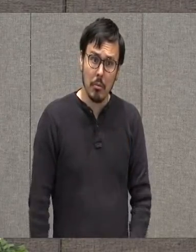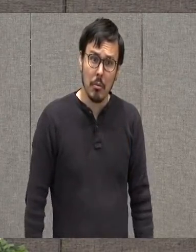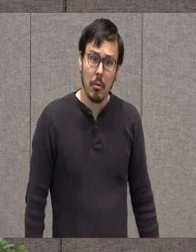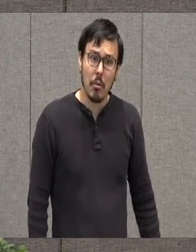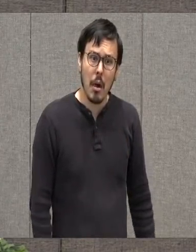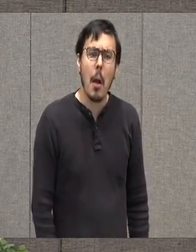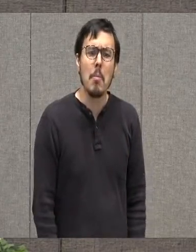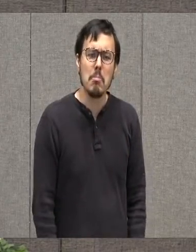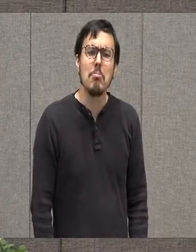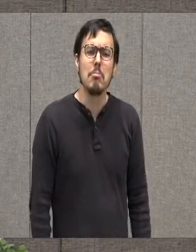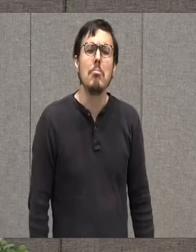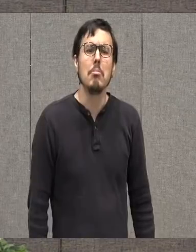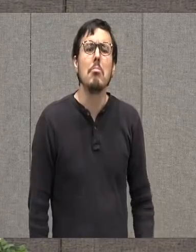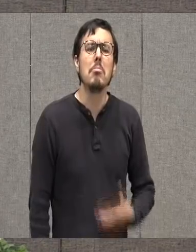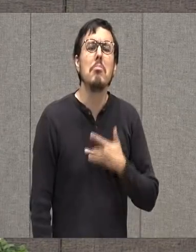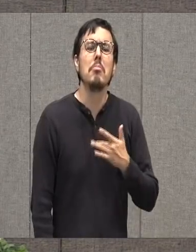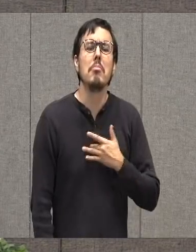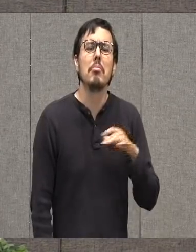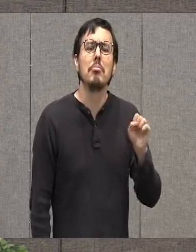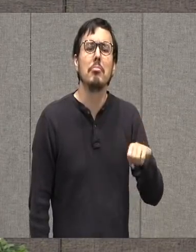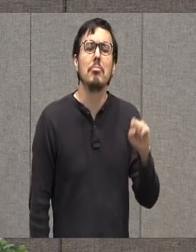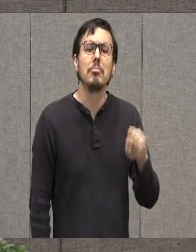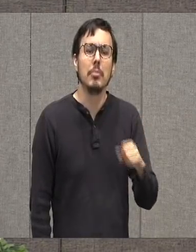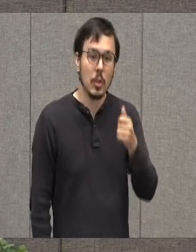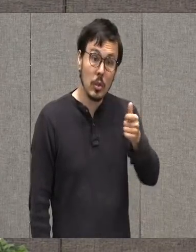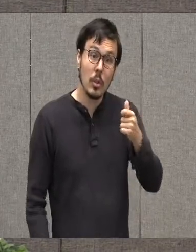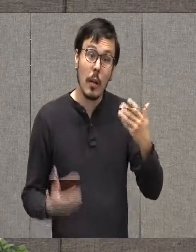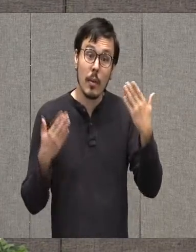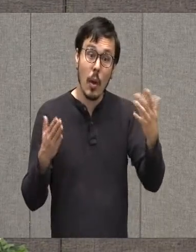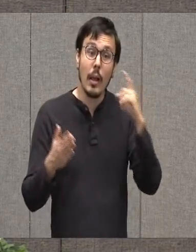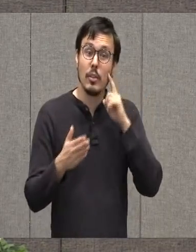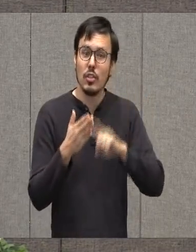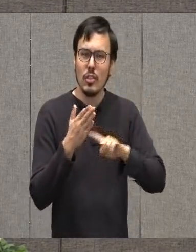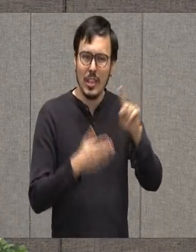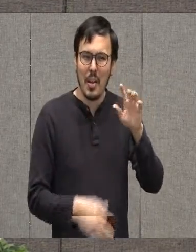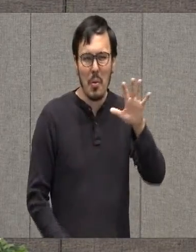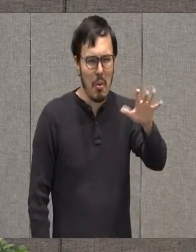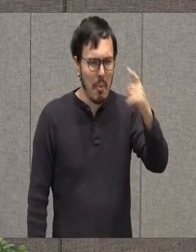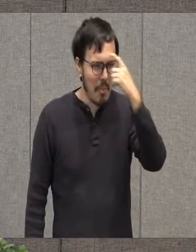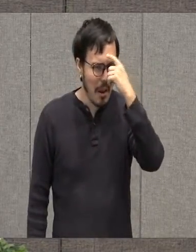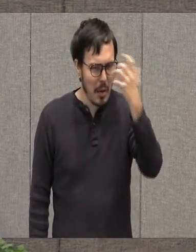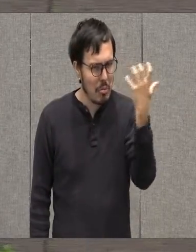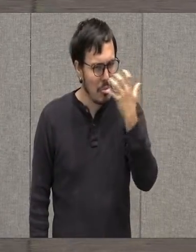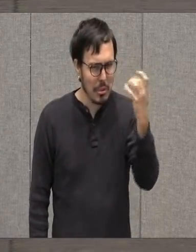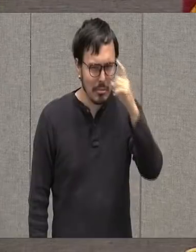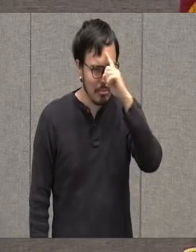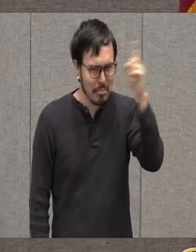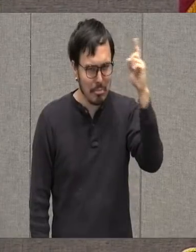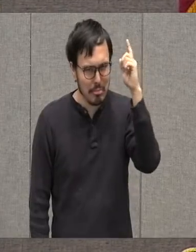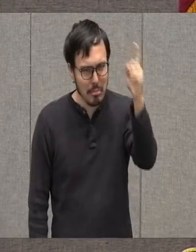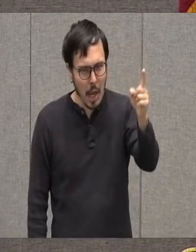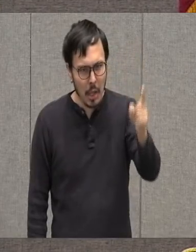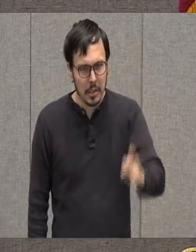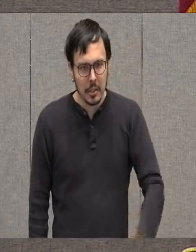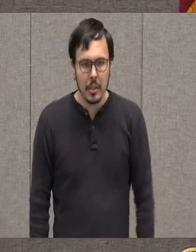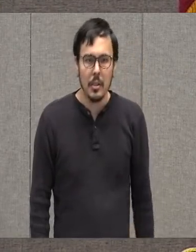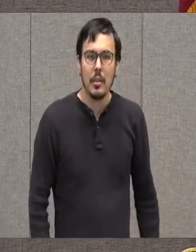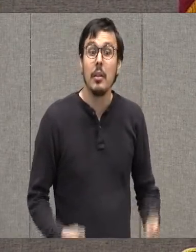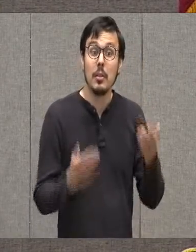I think I did, but why don't you check me at home. Your brains are so much smarter than mine. Let's do one more together.